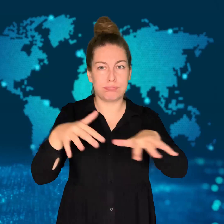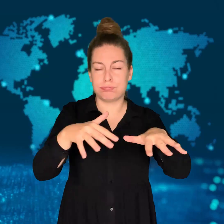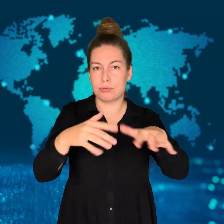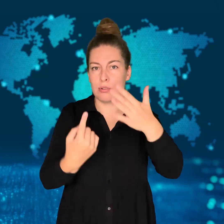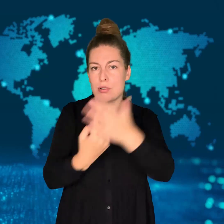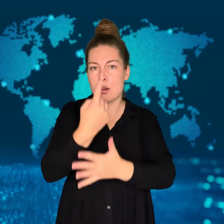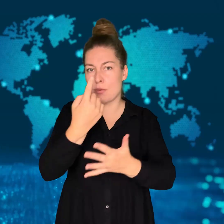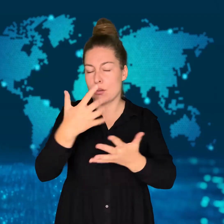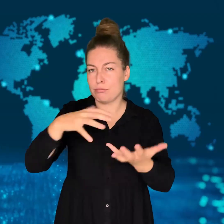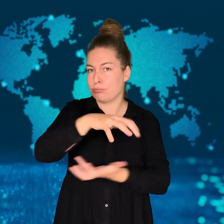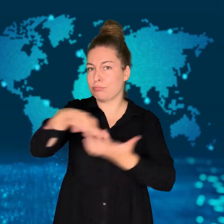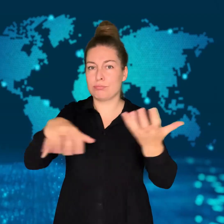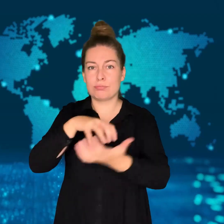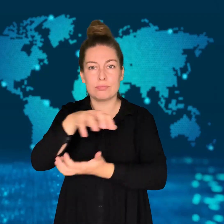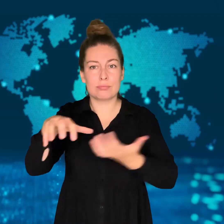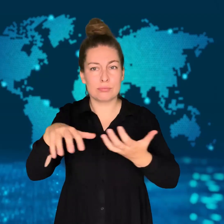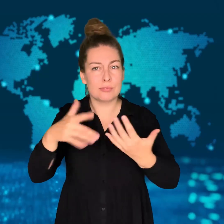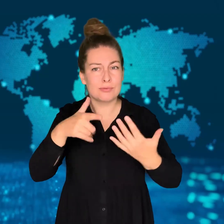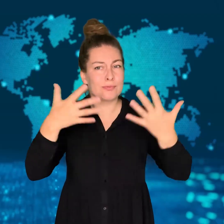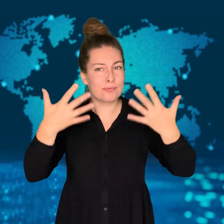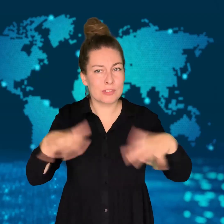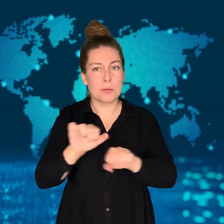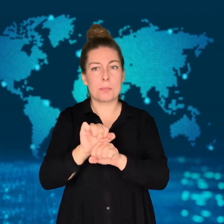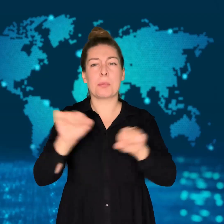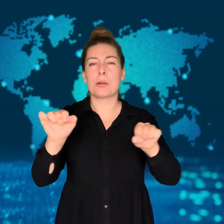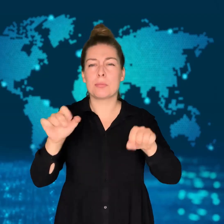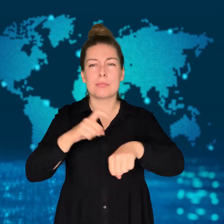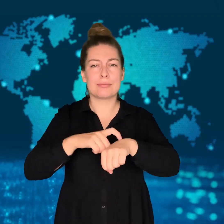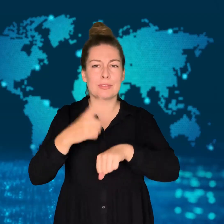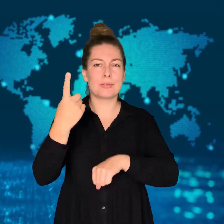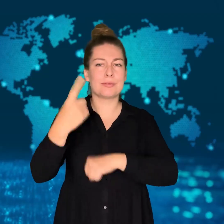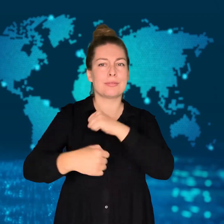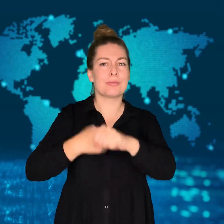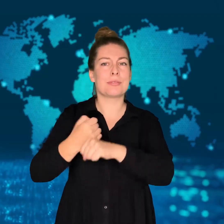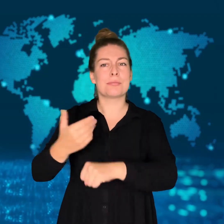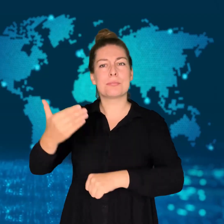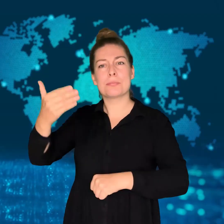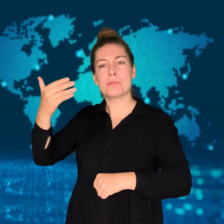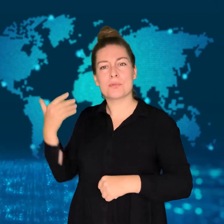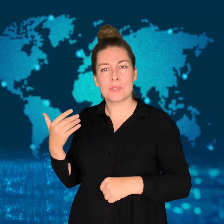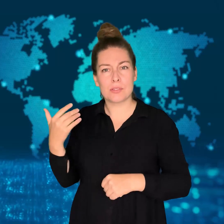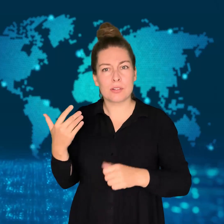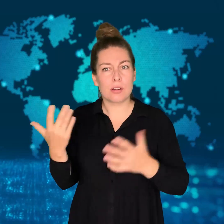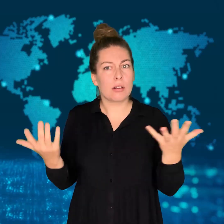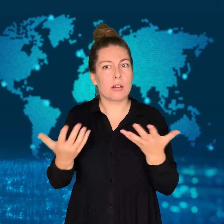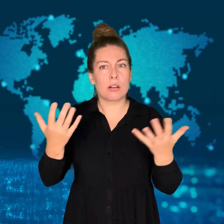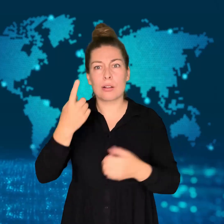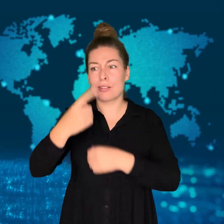and 81 people injured in an explosion in a busy pedestrian street